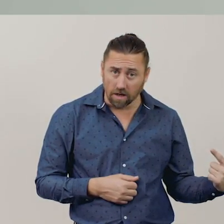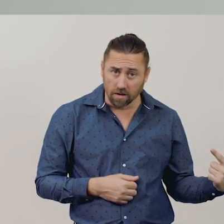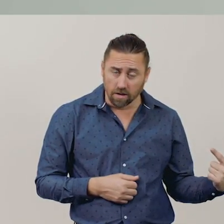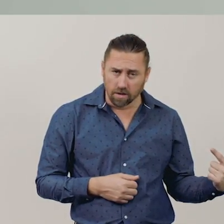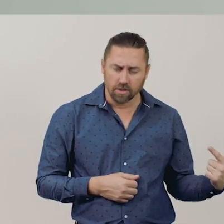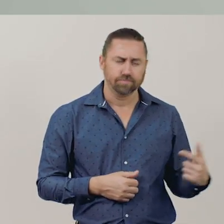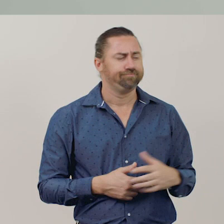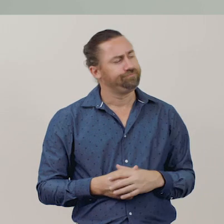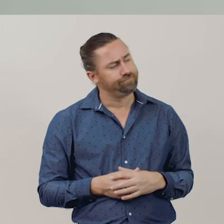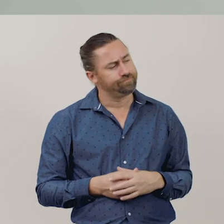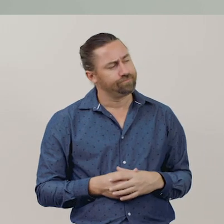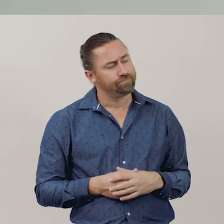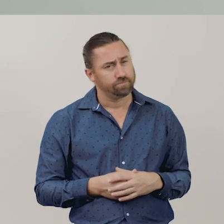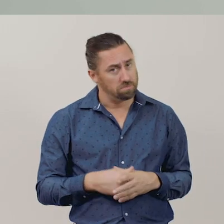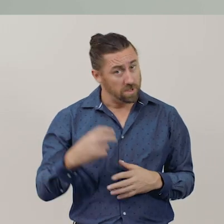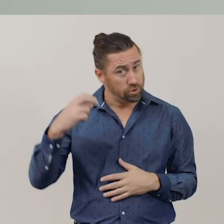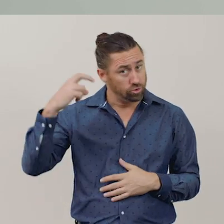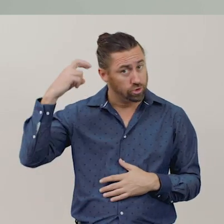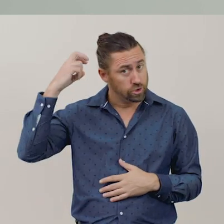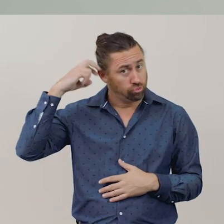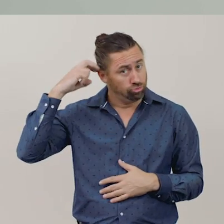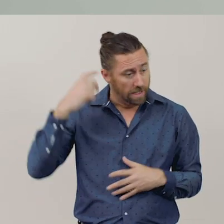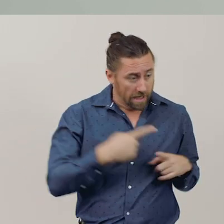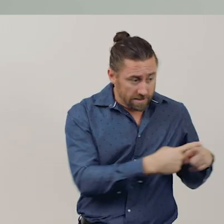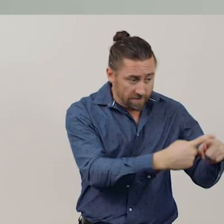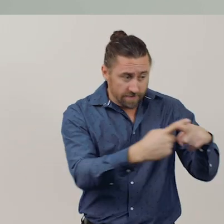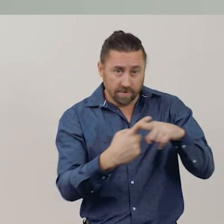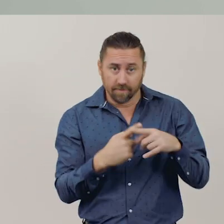Have the cherries been split into 3 equal groups?